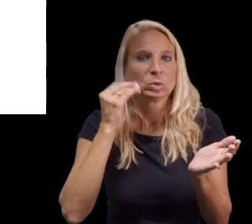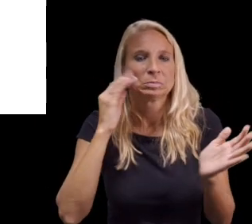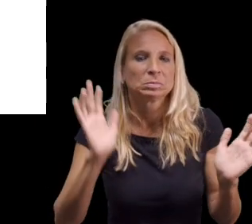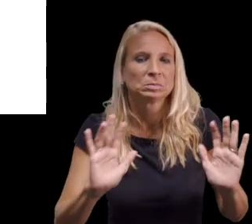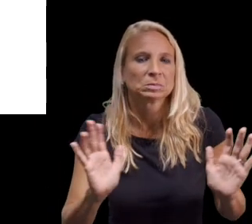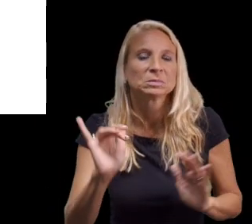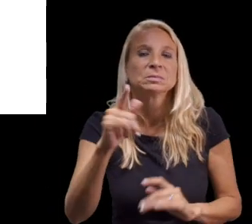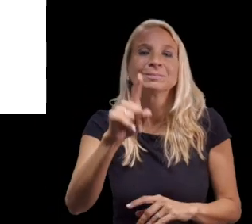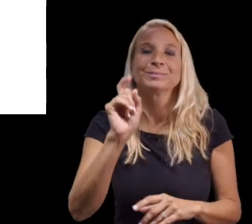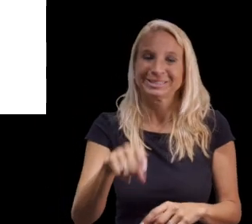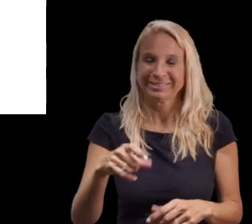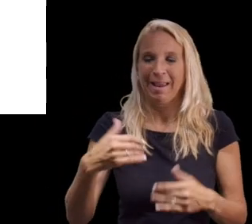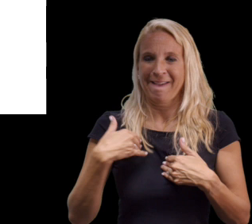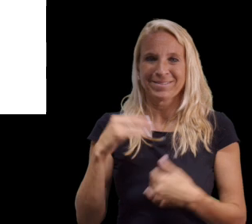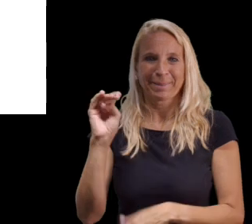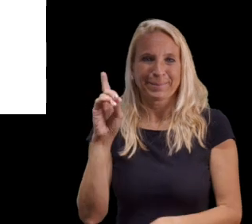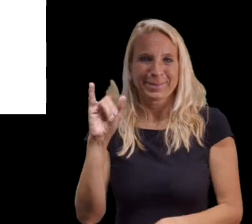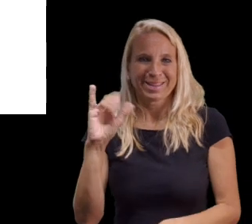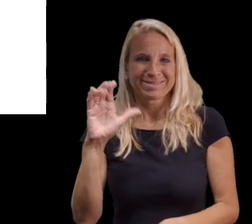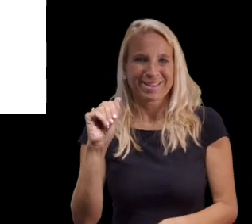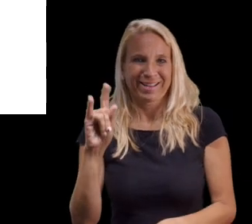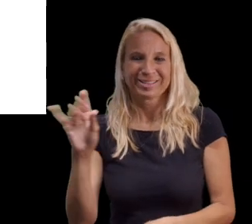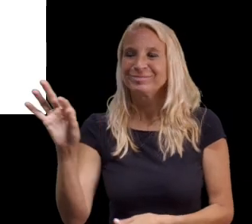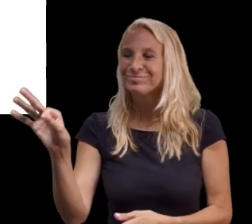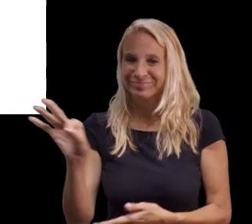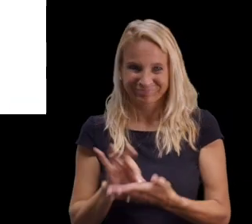You must be eligible for Medicaid in the community,